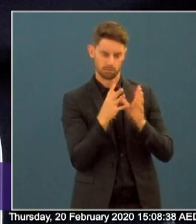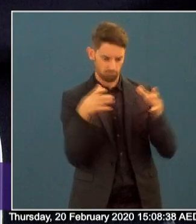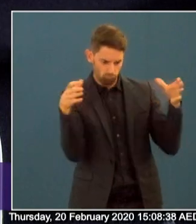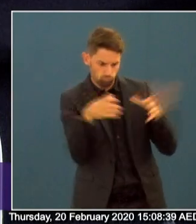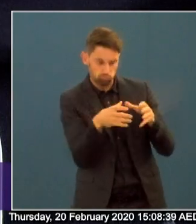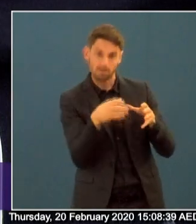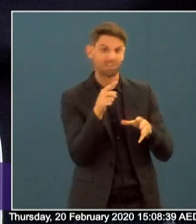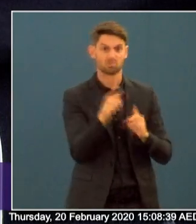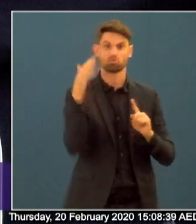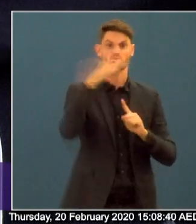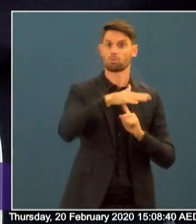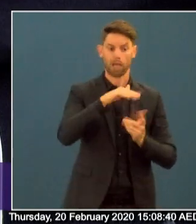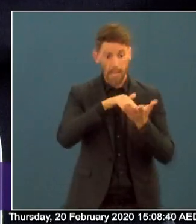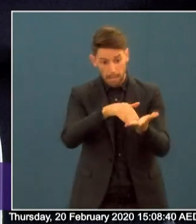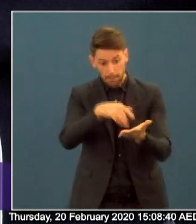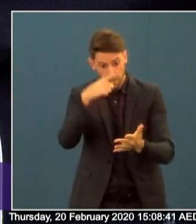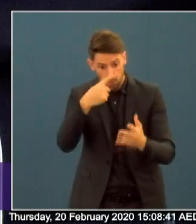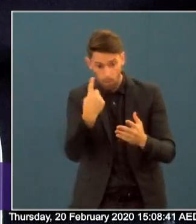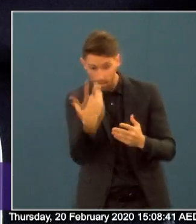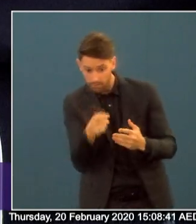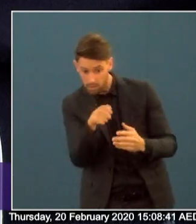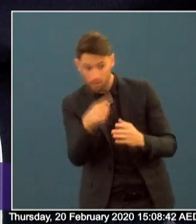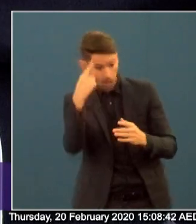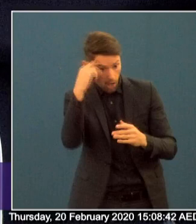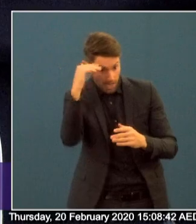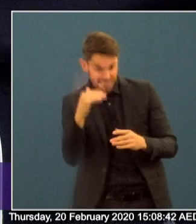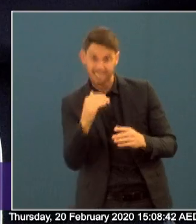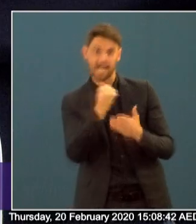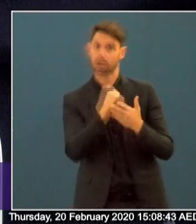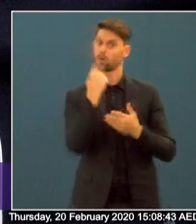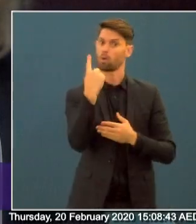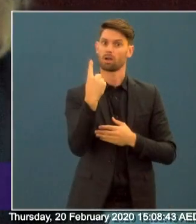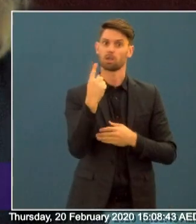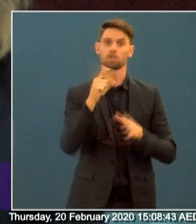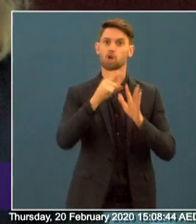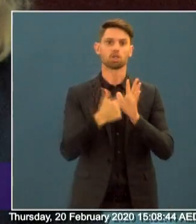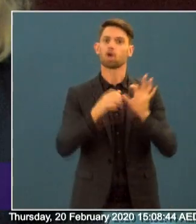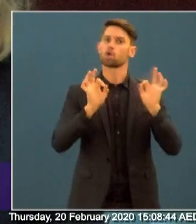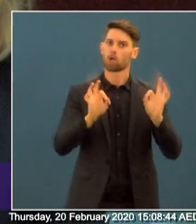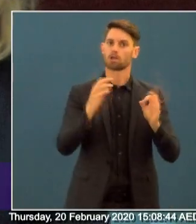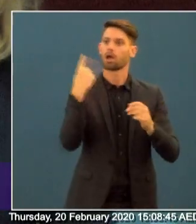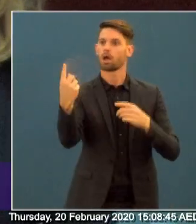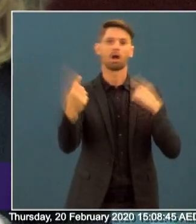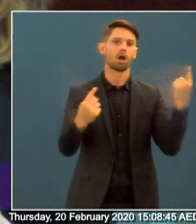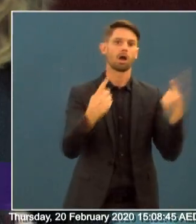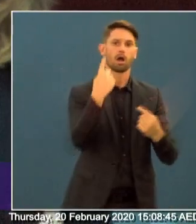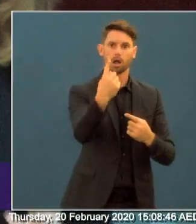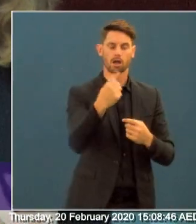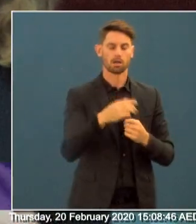health of people with intellectual disability and other people as well. All right. And so it means more than just the sharing of records.